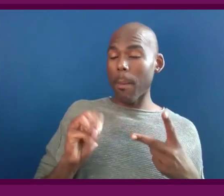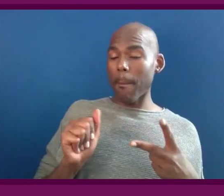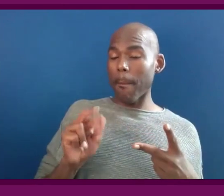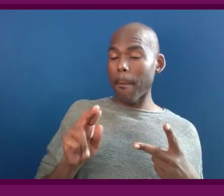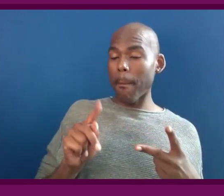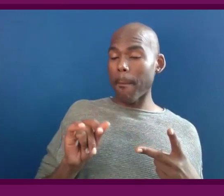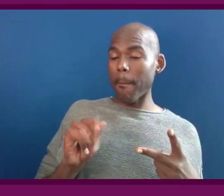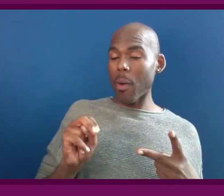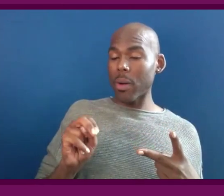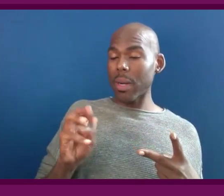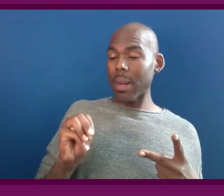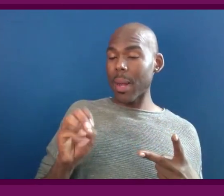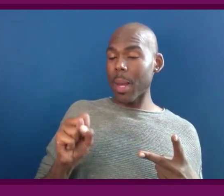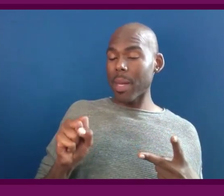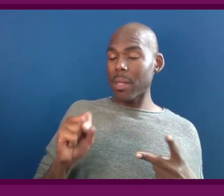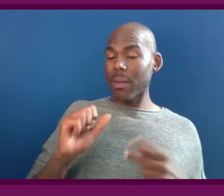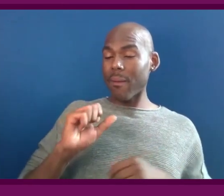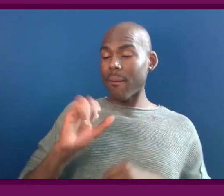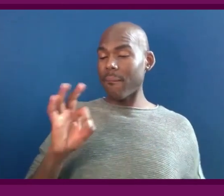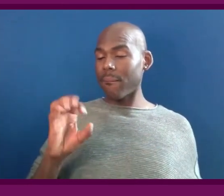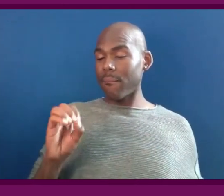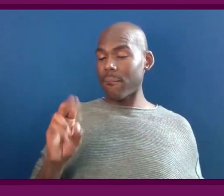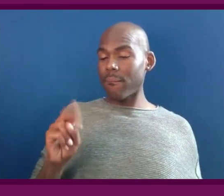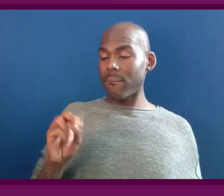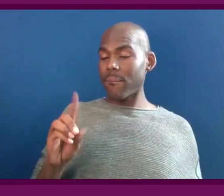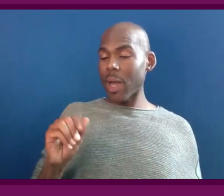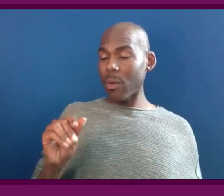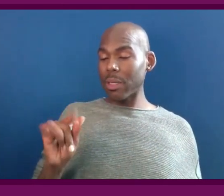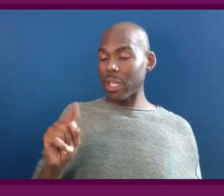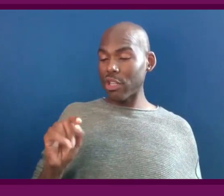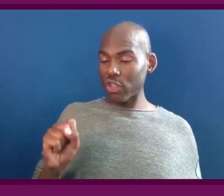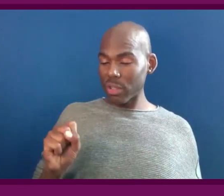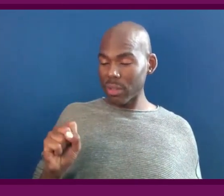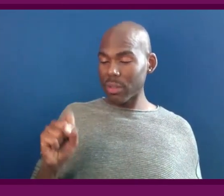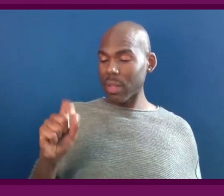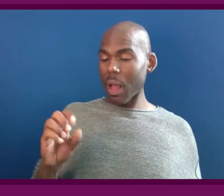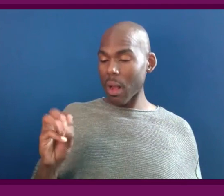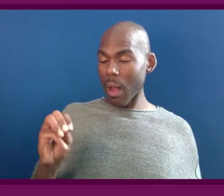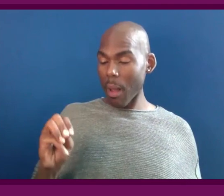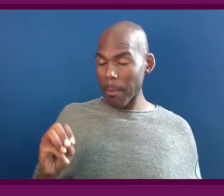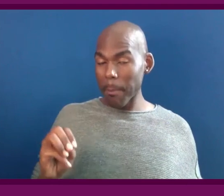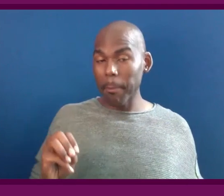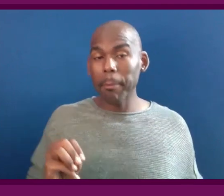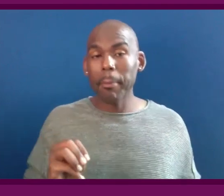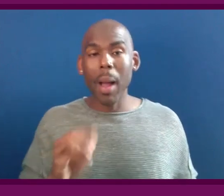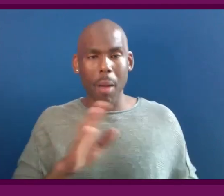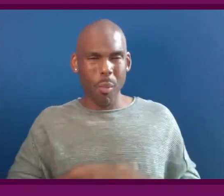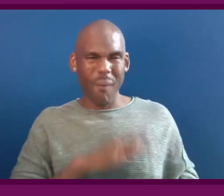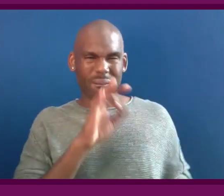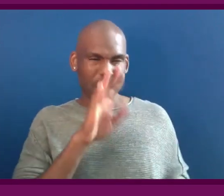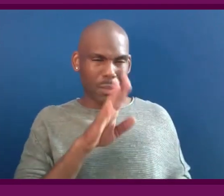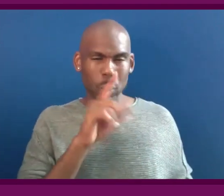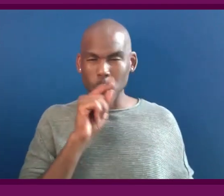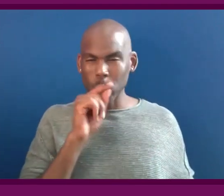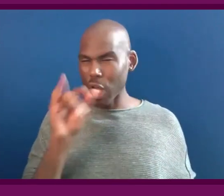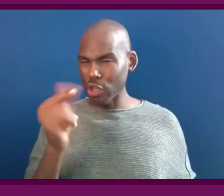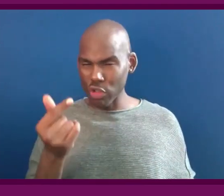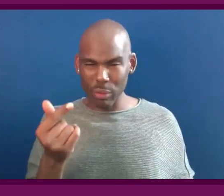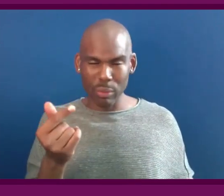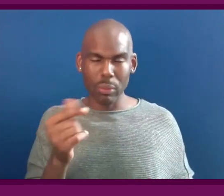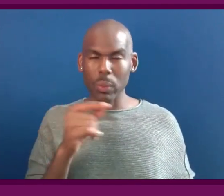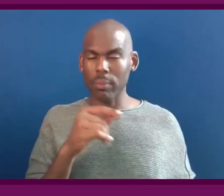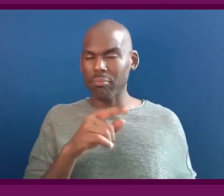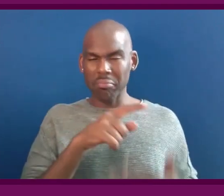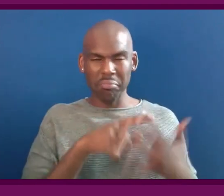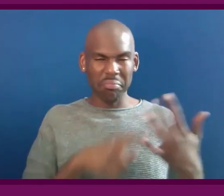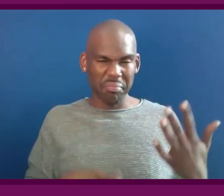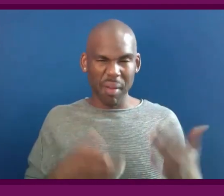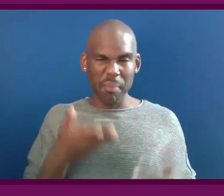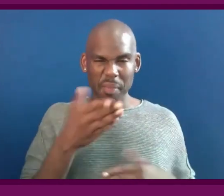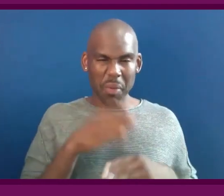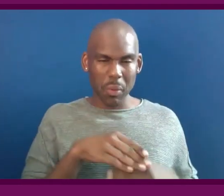And you can find us @kamilahproctor on all the platforms, Facebook, IG, Twitter.